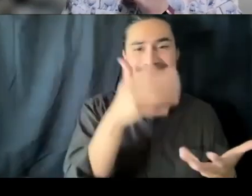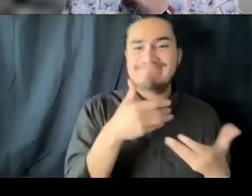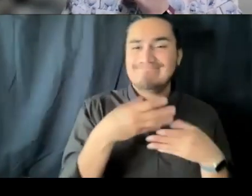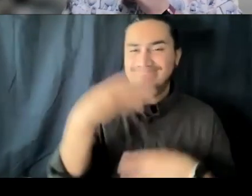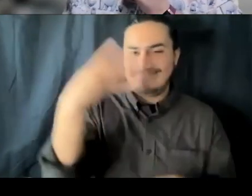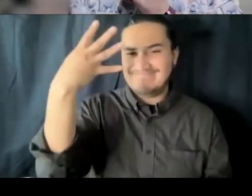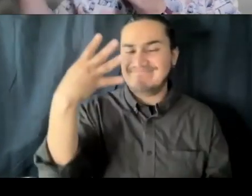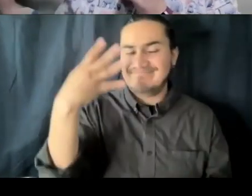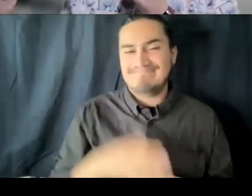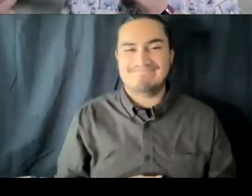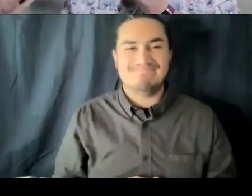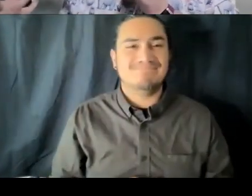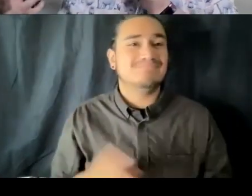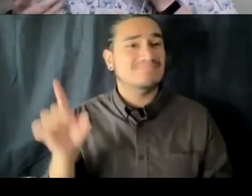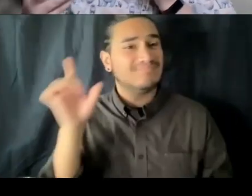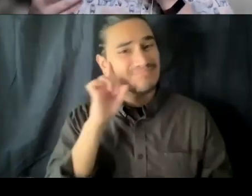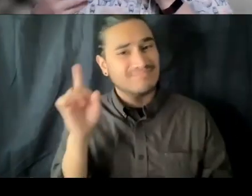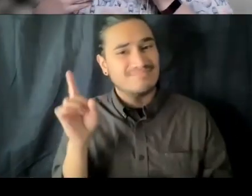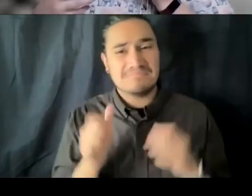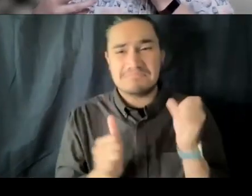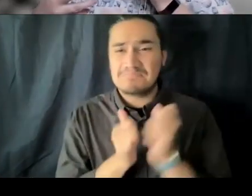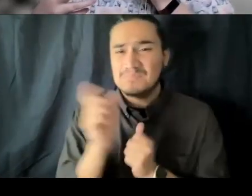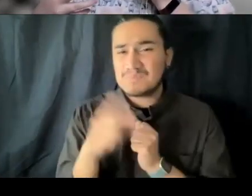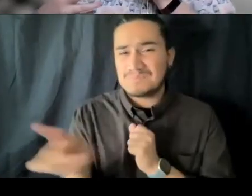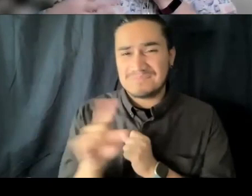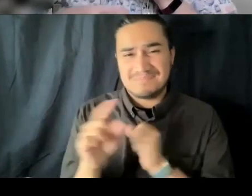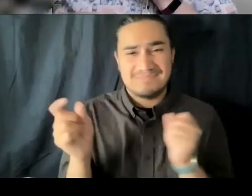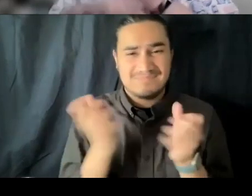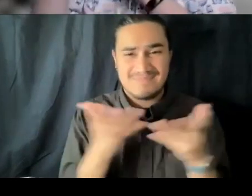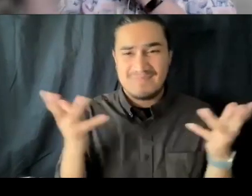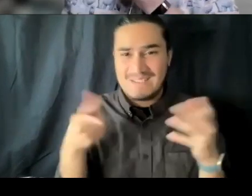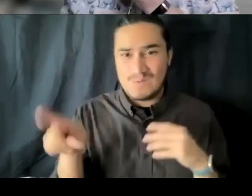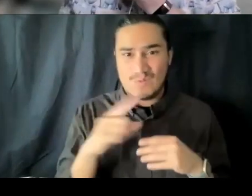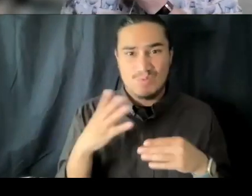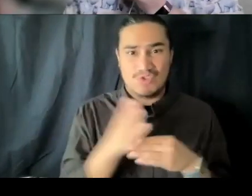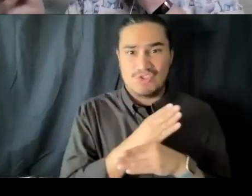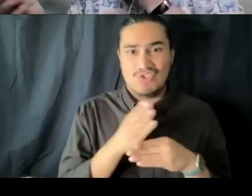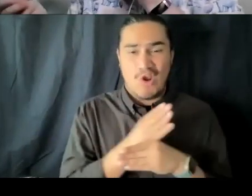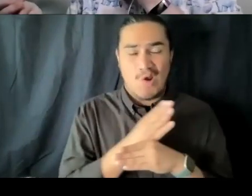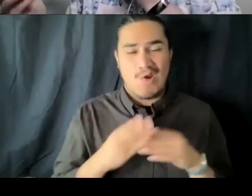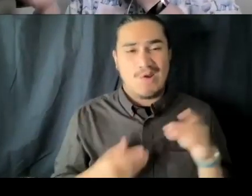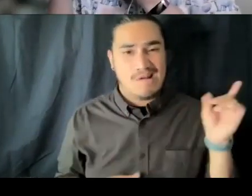So I think for a lot of y'all, based on everything you just shared, this is clear.